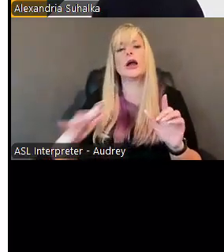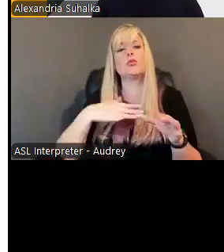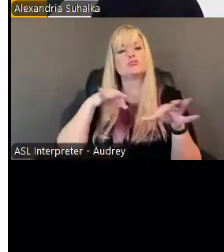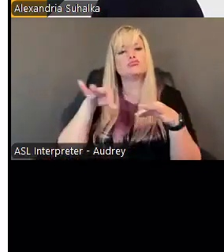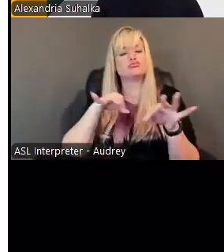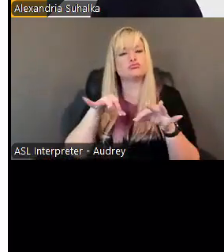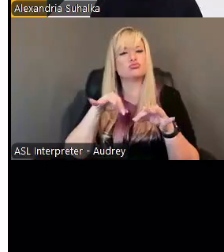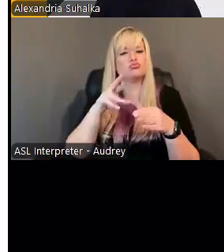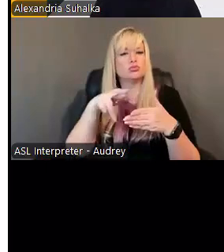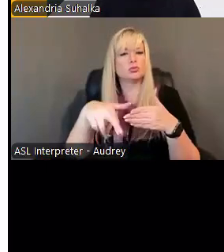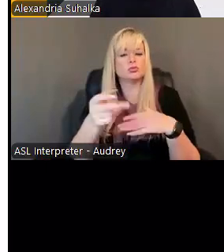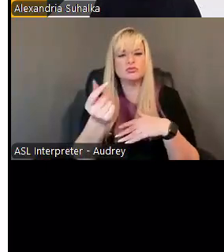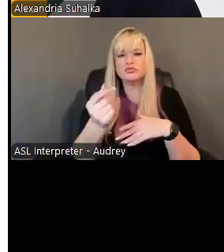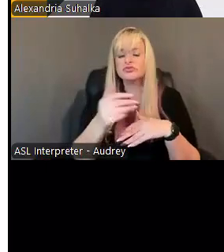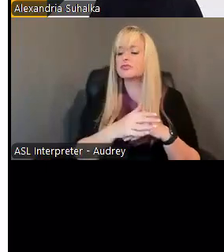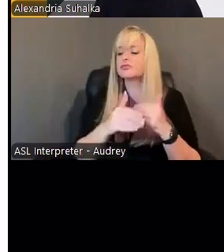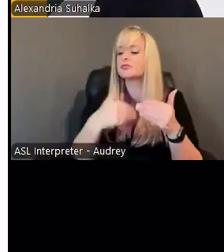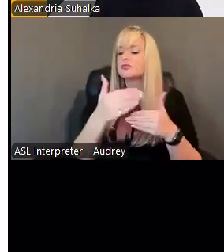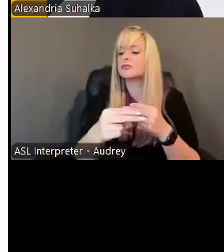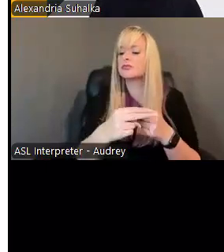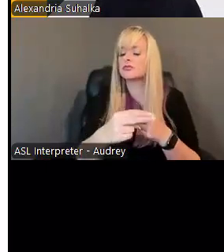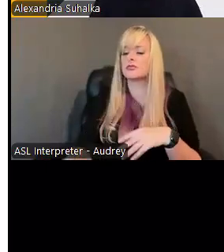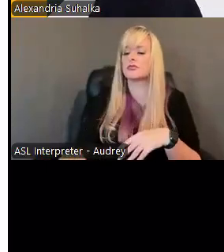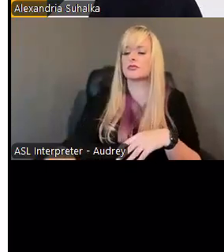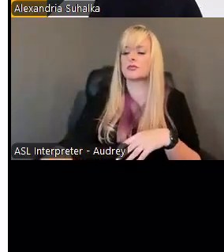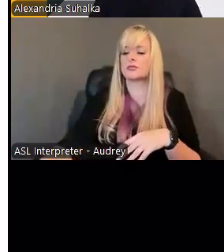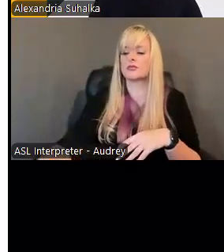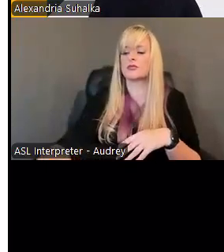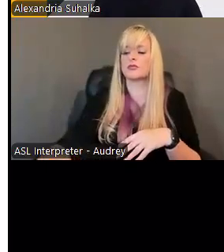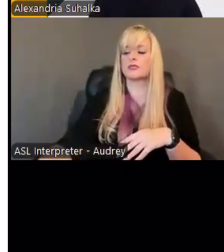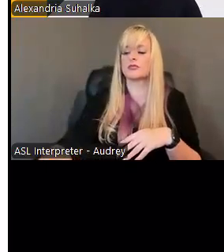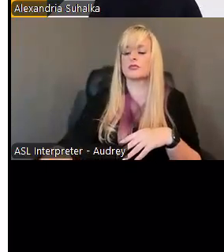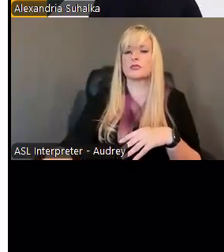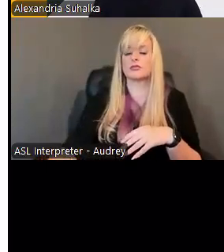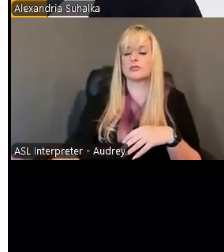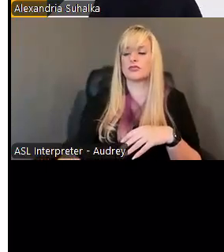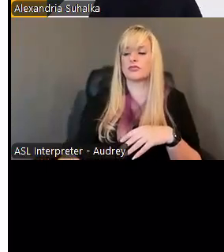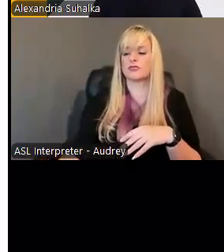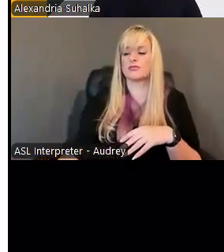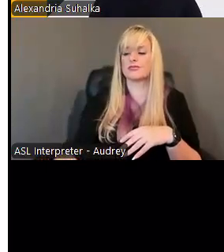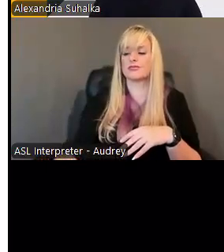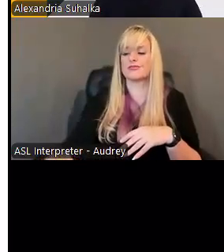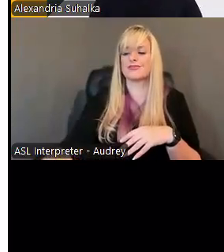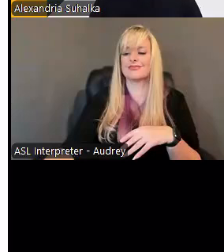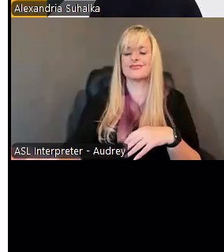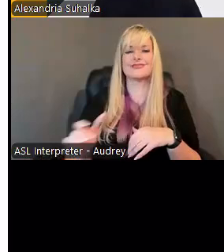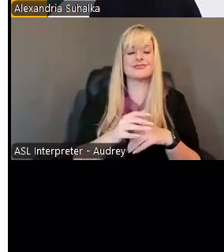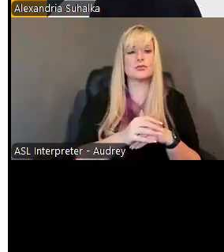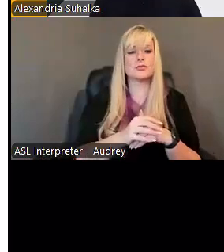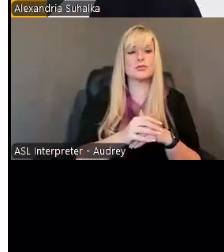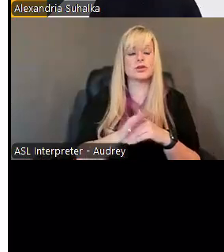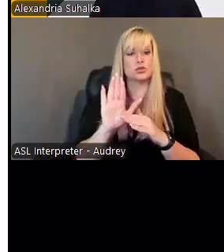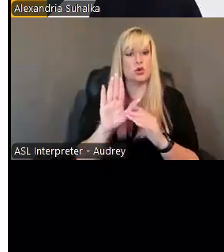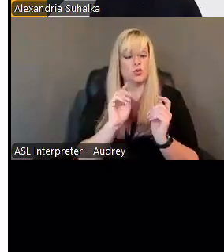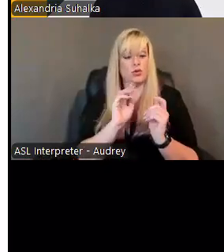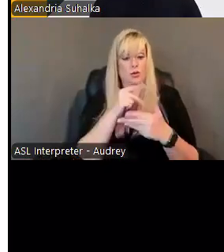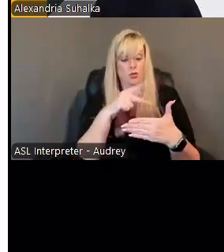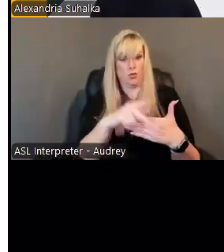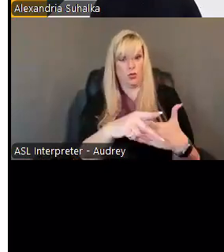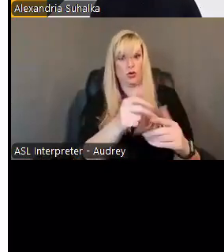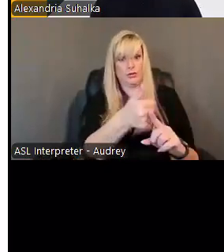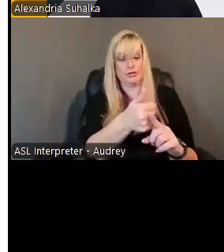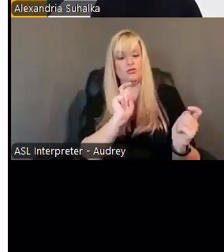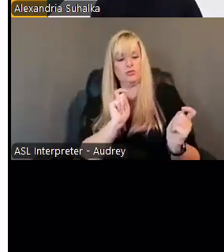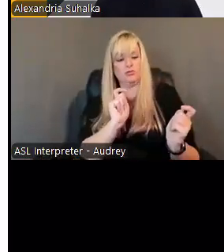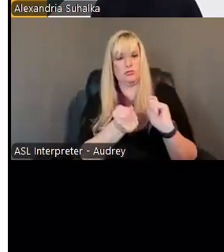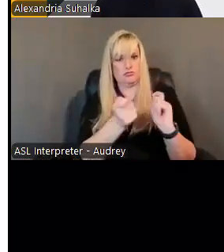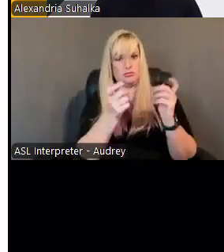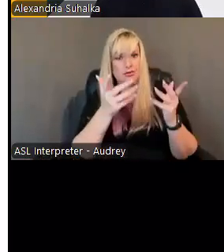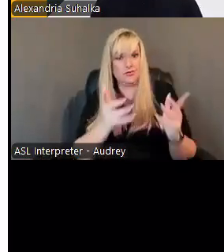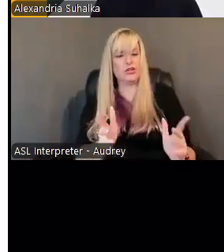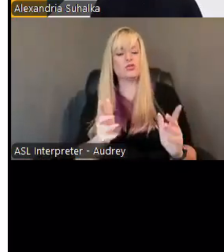Next slide. So after we made those modification to that program, we saw that we were able to achieve